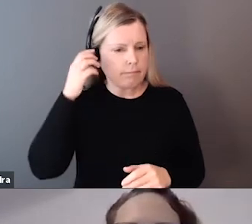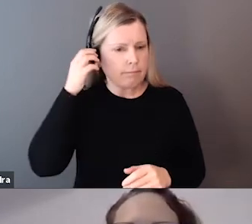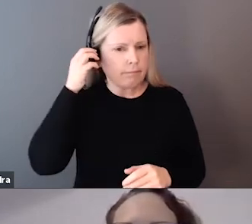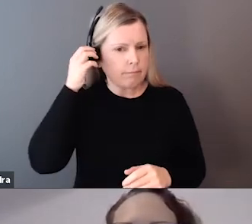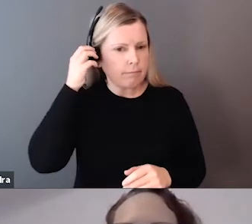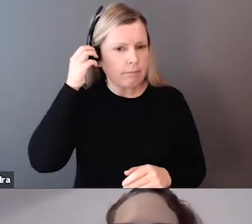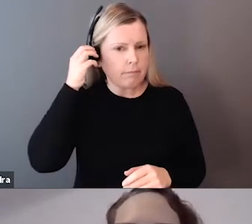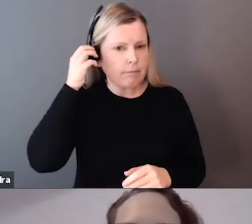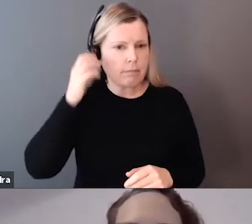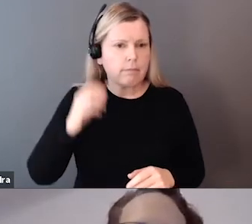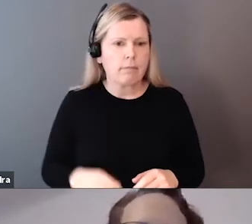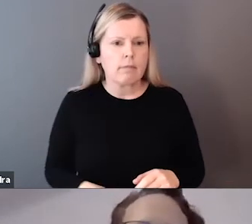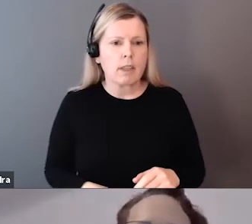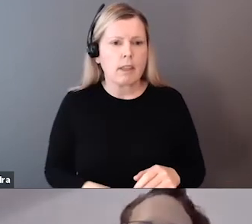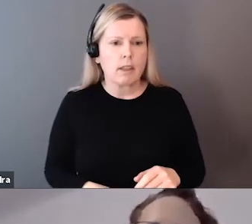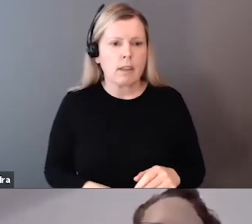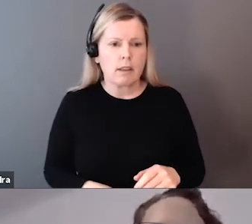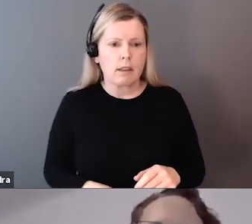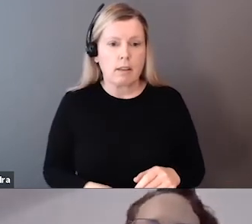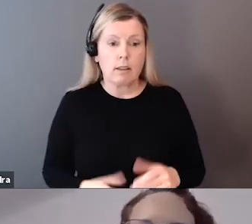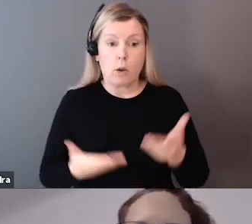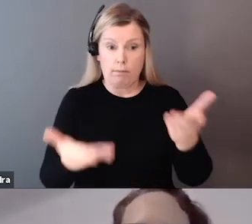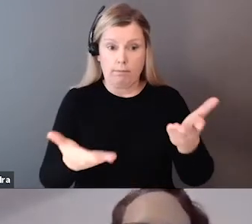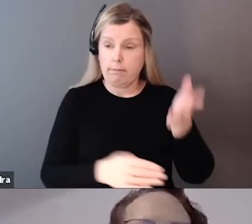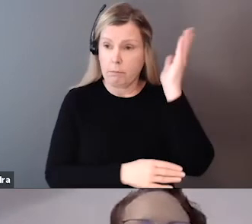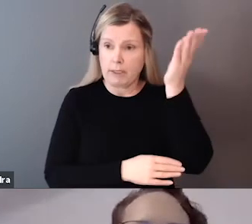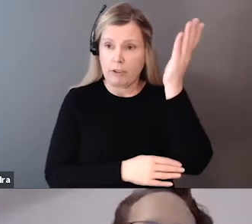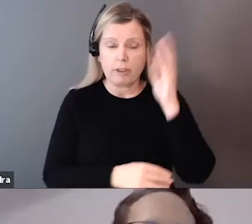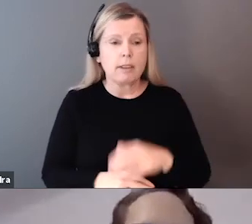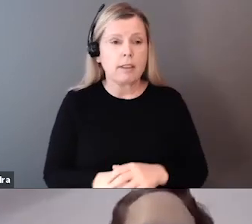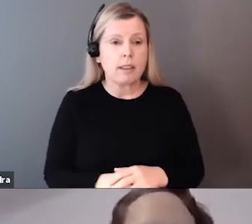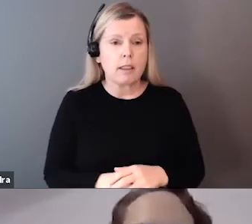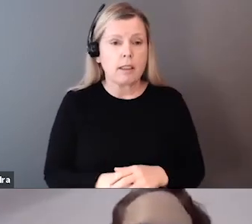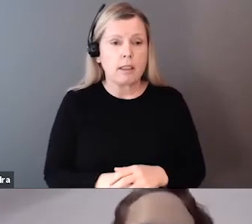So, an overview of the presentation. I'll be presenting the return to work and mental health